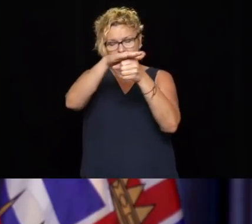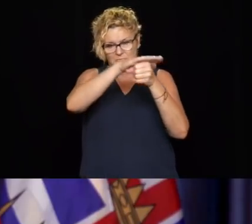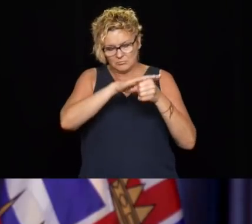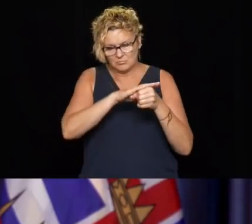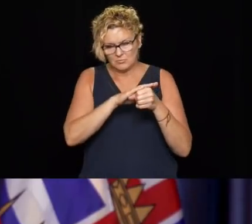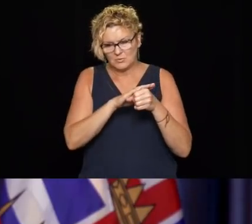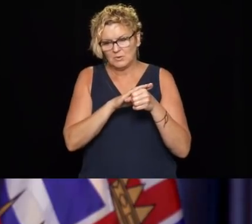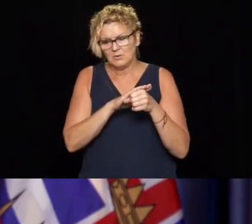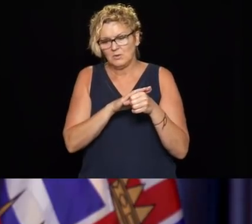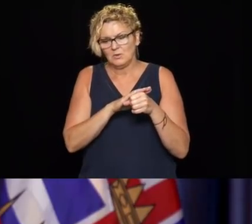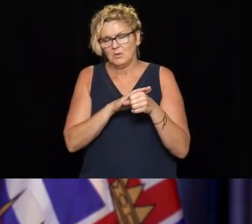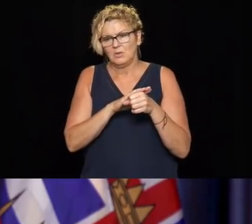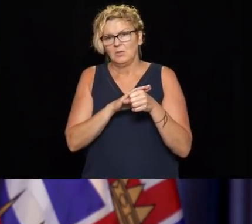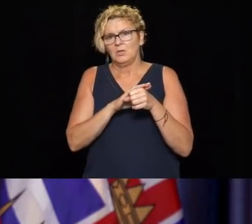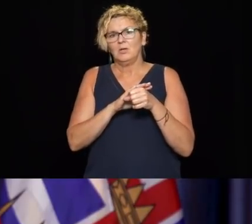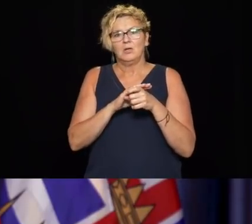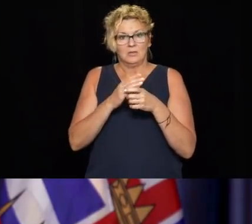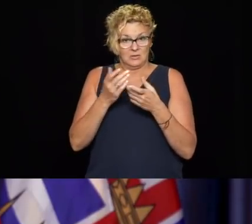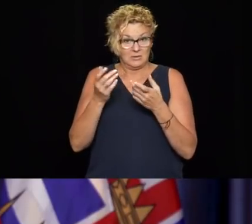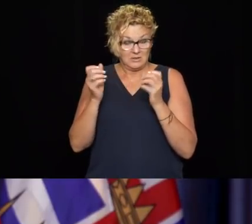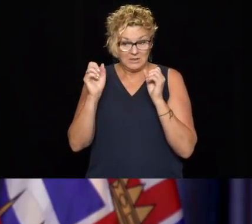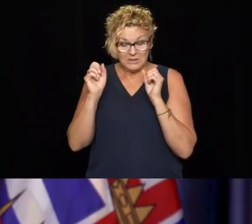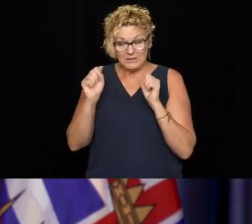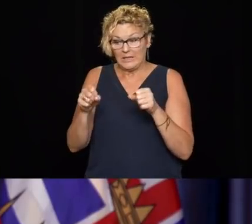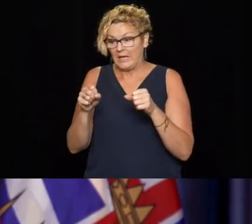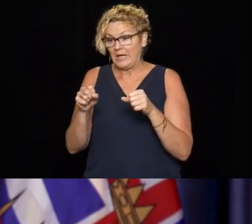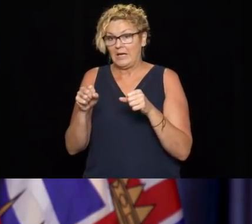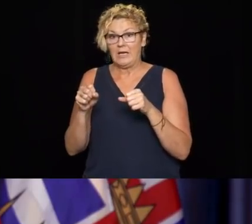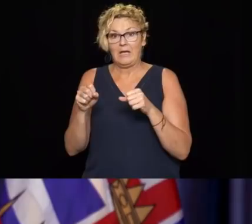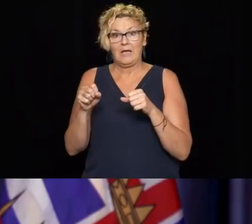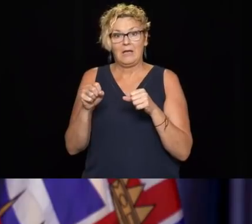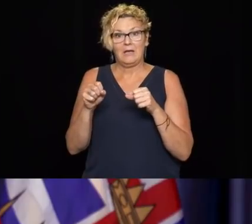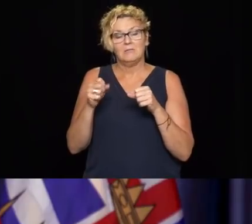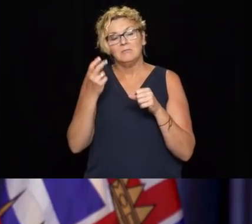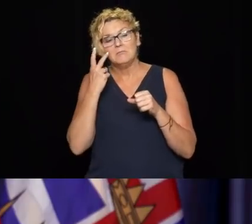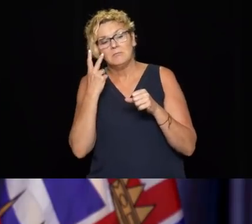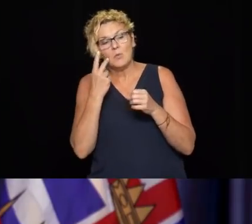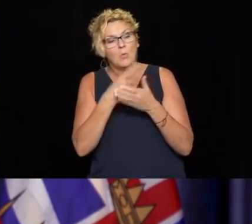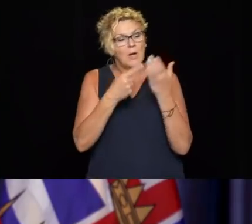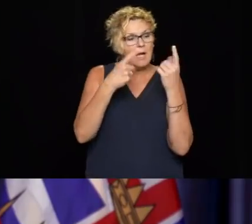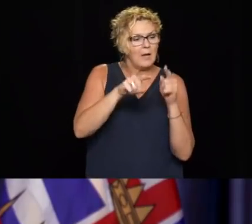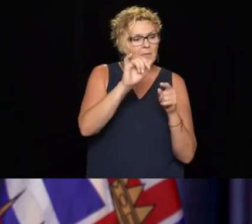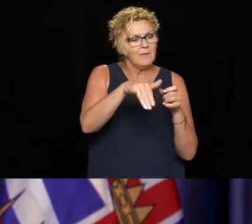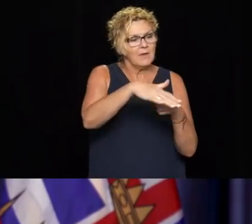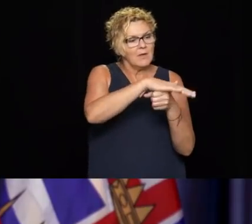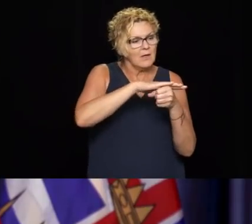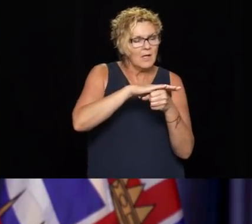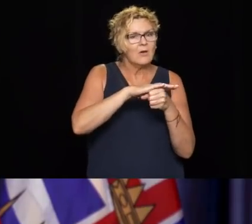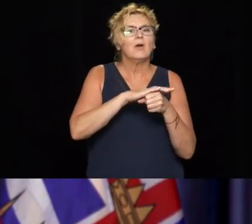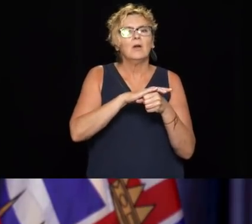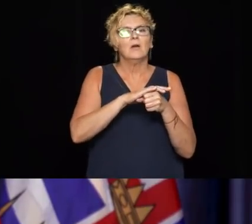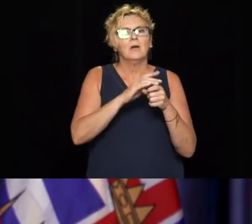hospital capacity, if you reach, for example, within a regional context scenario and other regions scenario one, you adjust differently in different hospitals